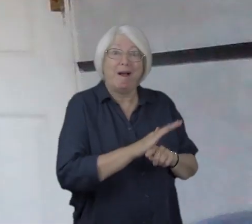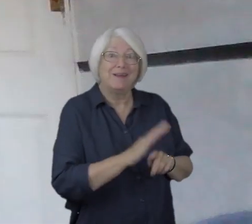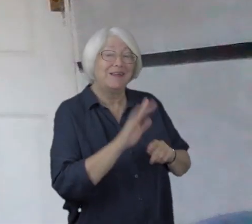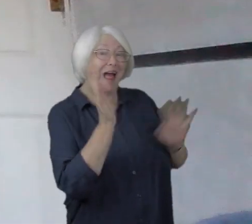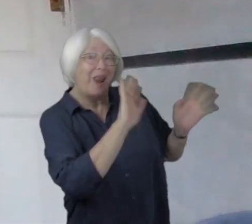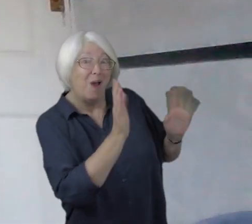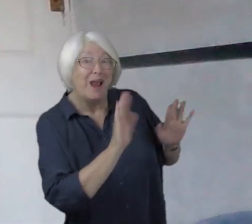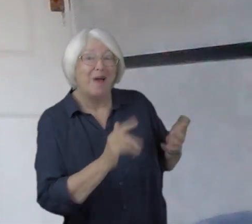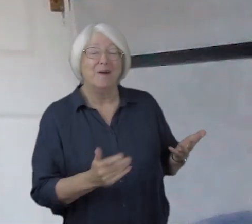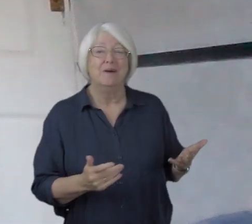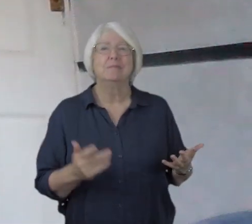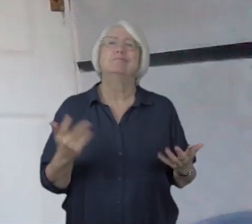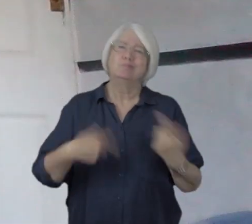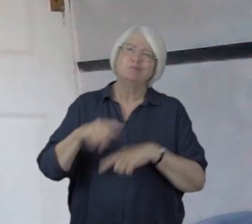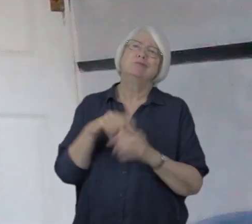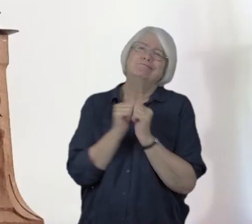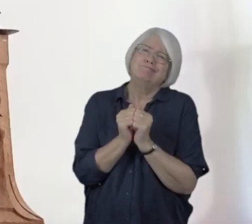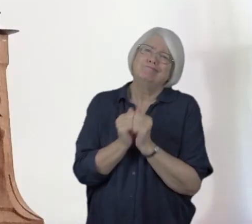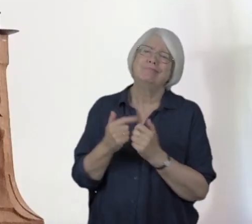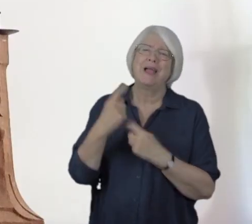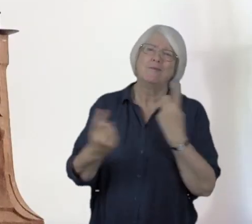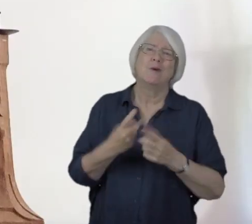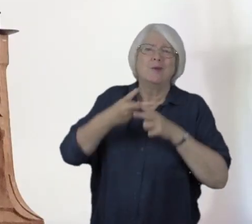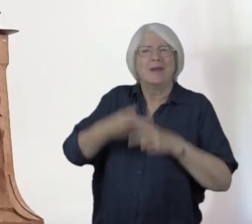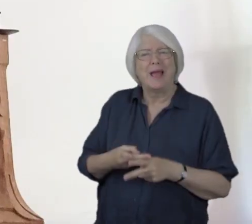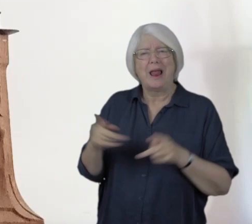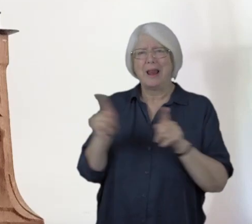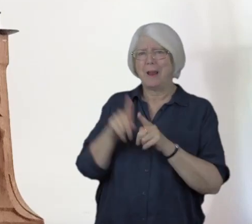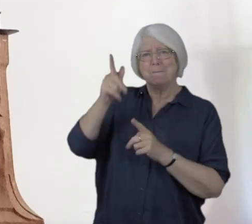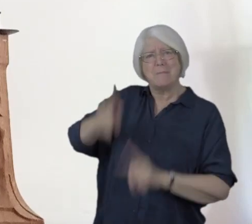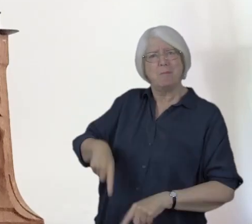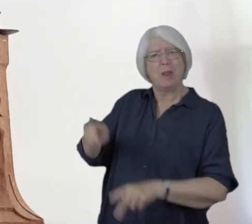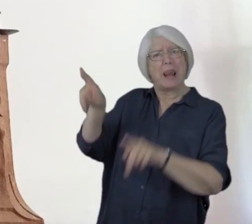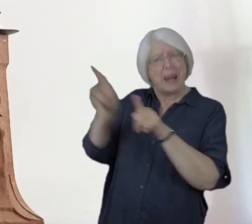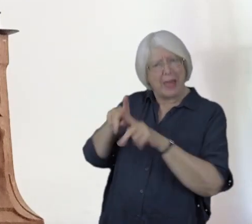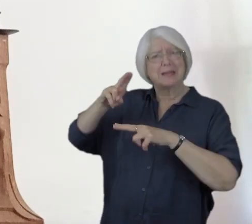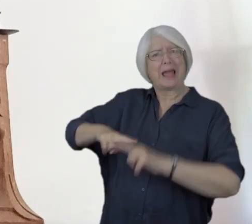Everyone who is like a dad to others. We’re praying for them all, with thanks,